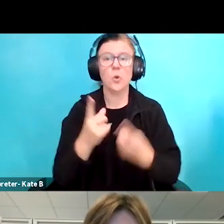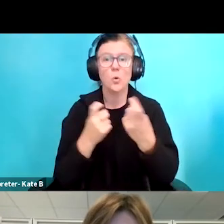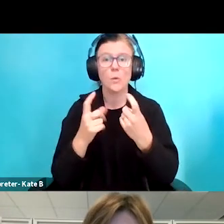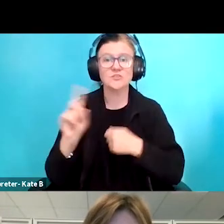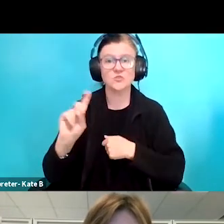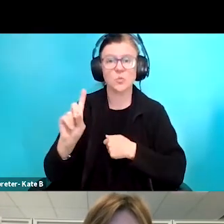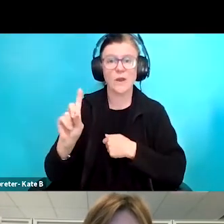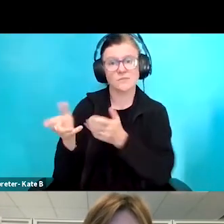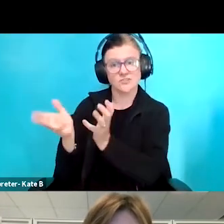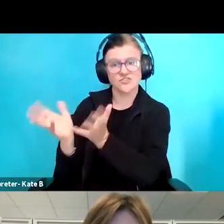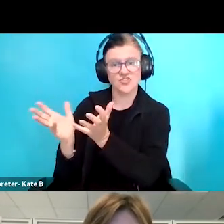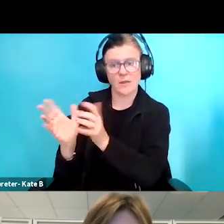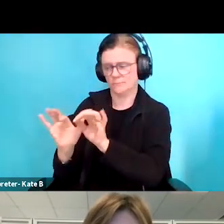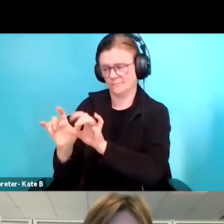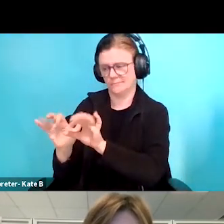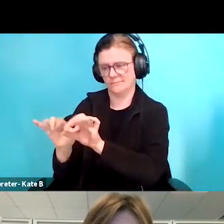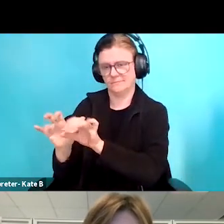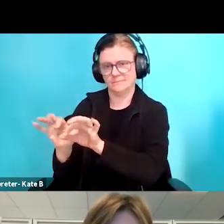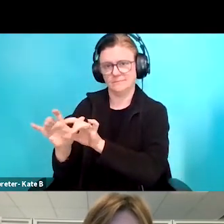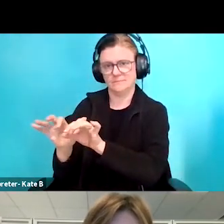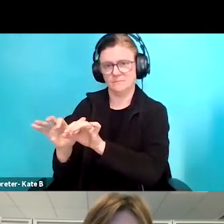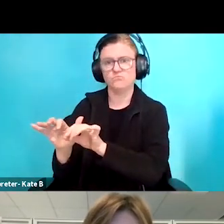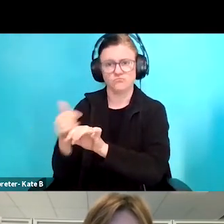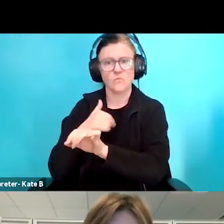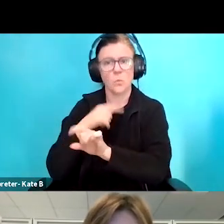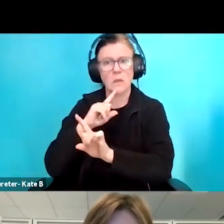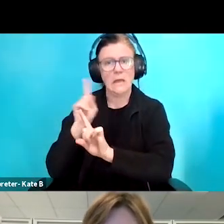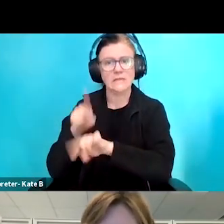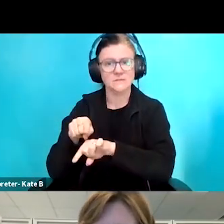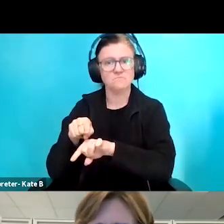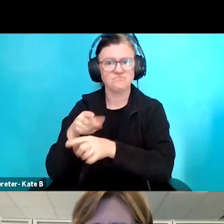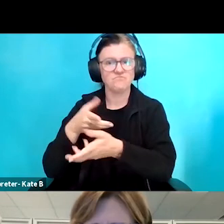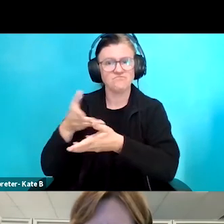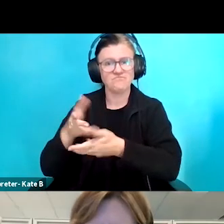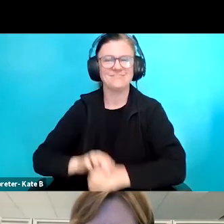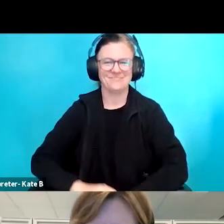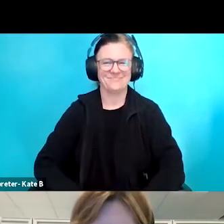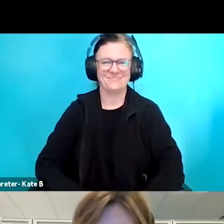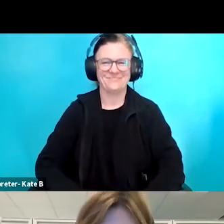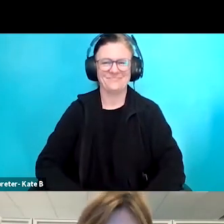in the chat box and we’ll enter a period of Q&A at this point.